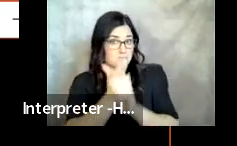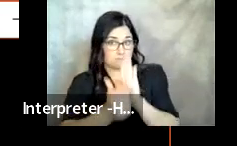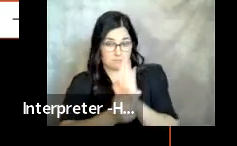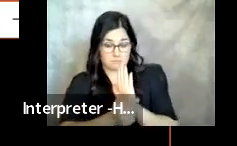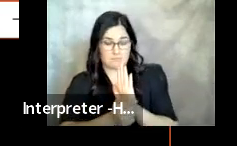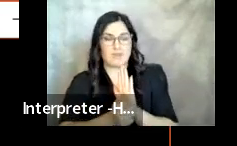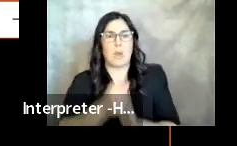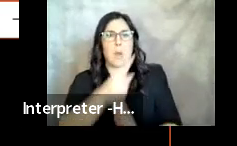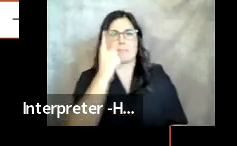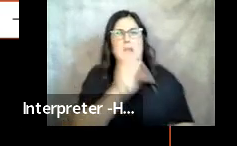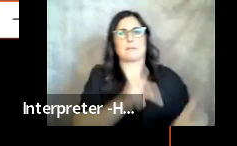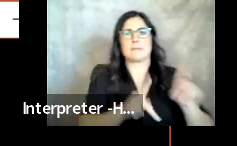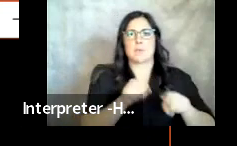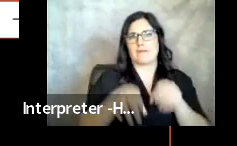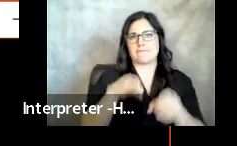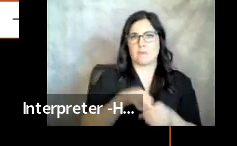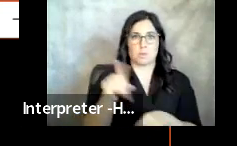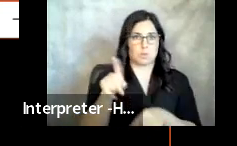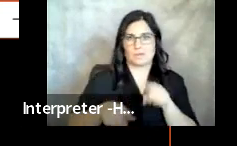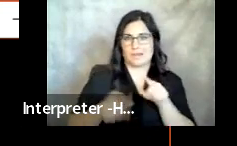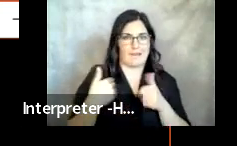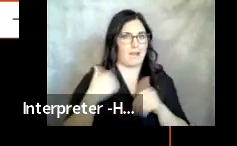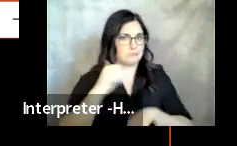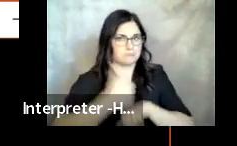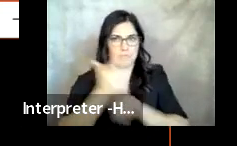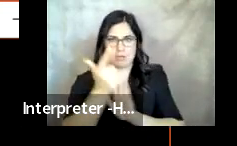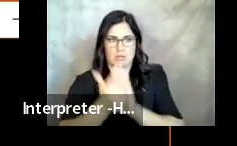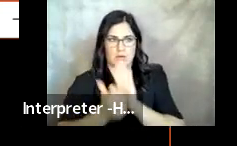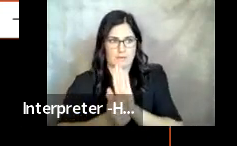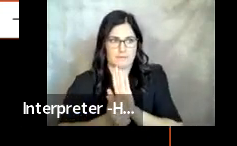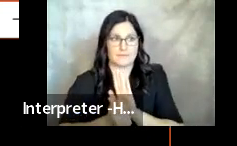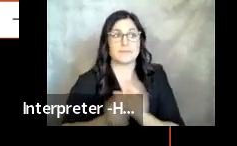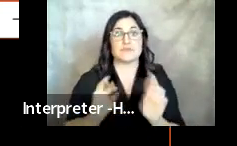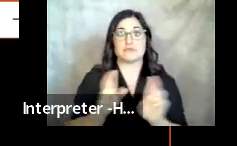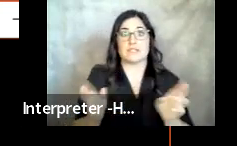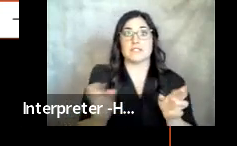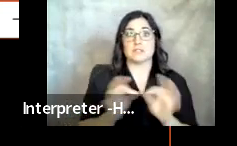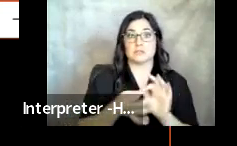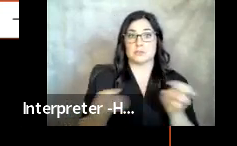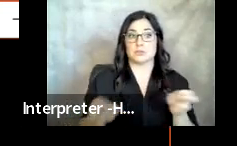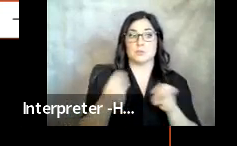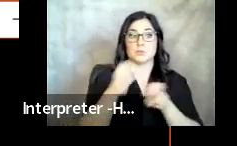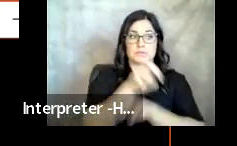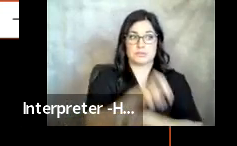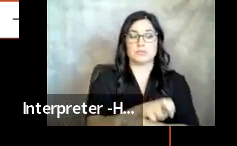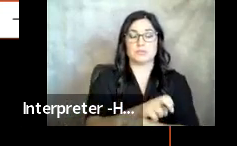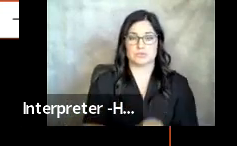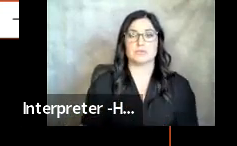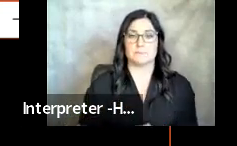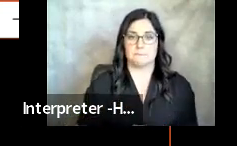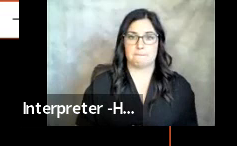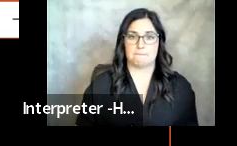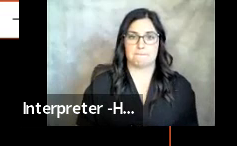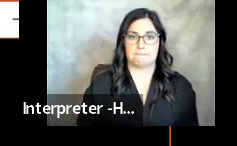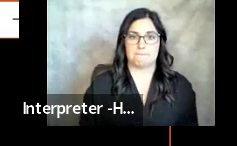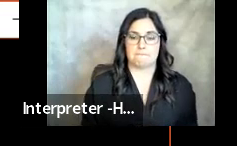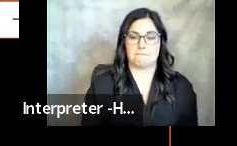Black. People don't get. To vote. Right, or. Former slaves. Don't get to. Vote, you can't pass a.